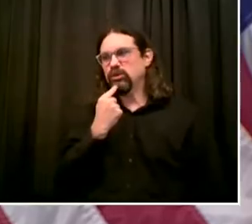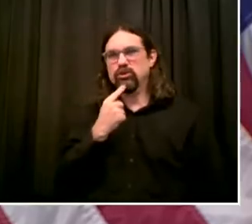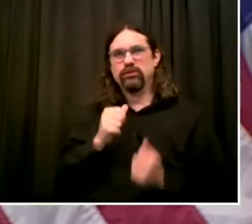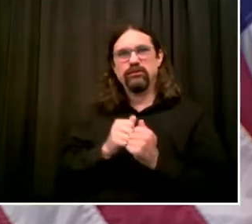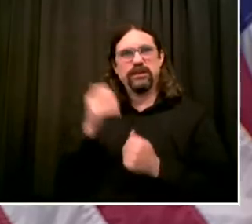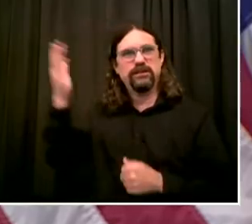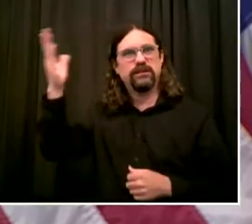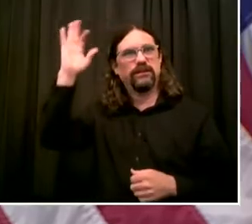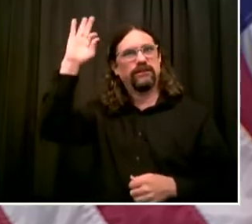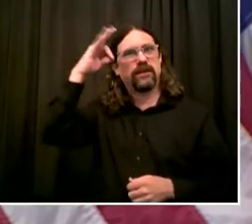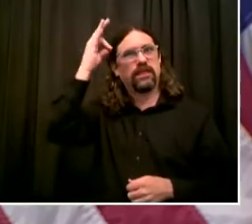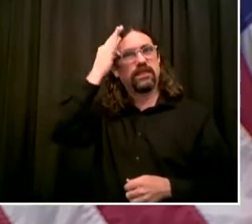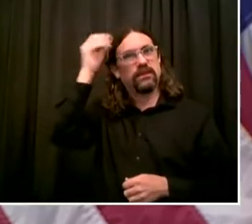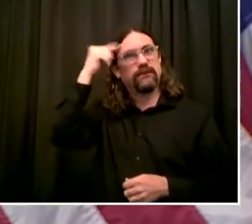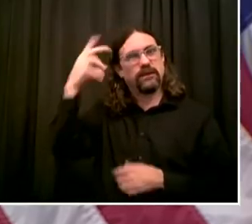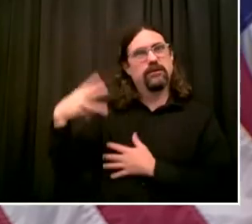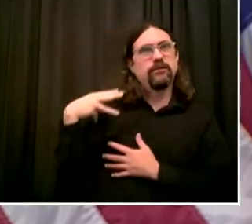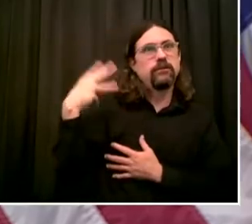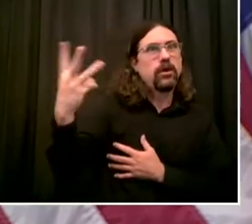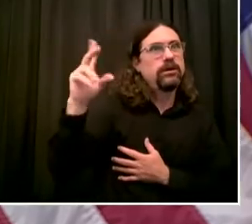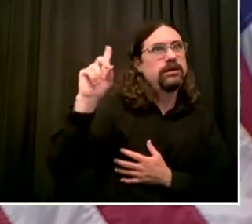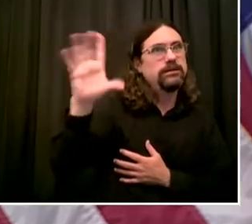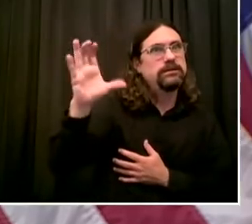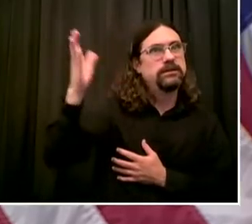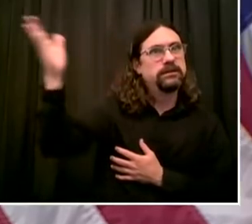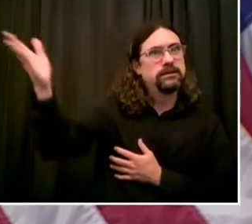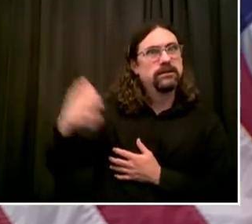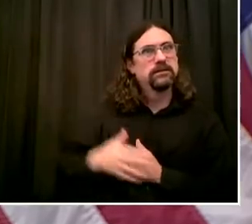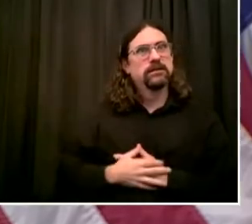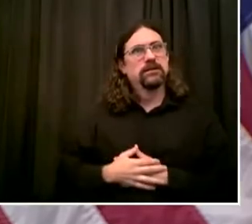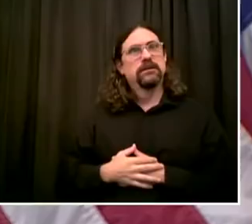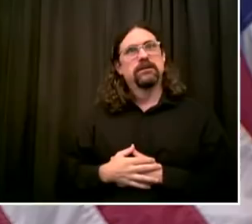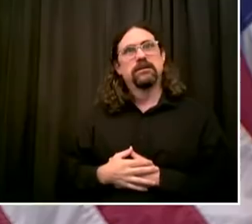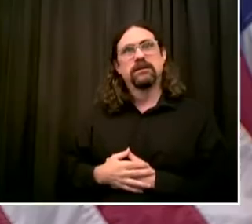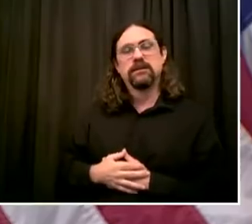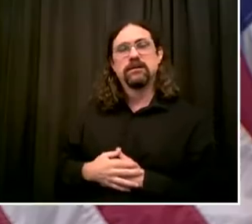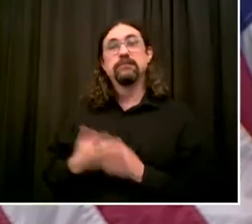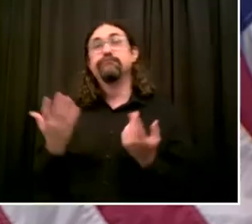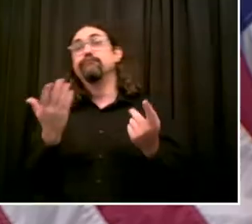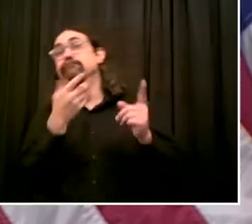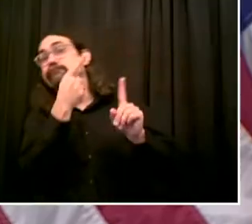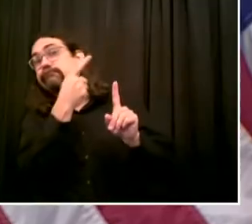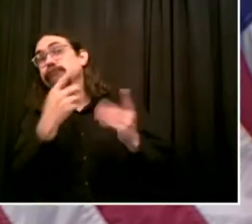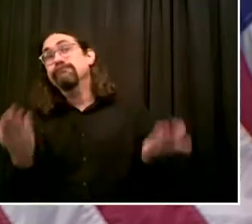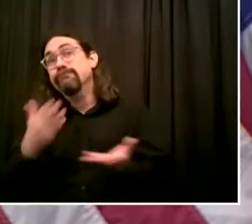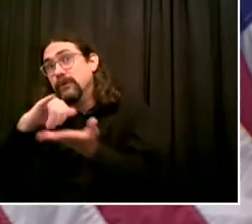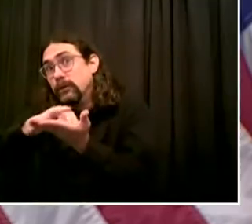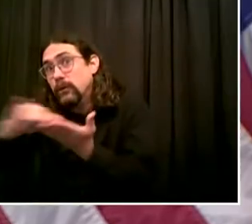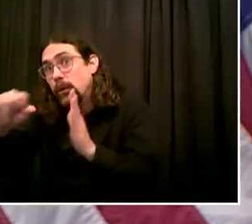THE FEDERAL SIDE HAS BEEN IN SO MANY WAYS MISSING IN ACTION.